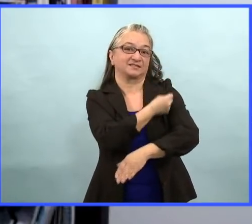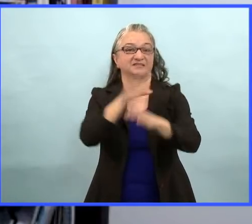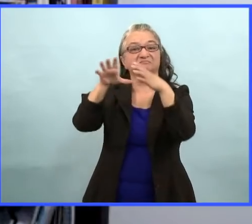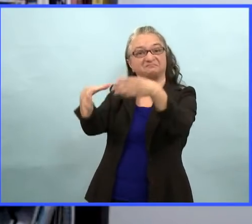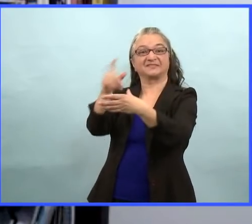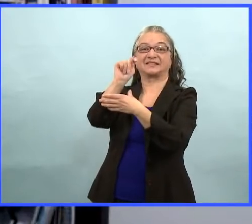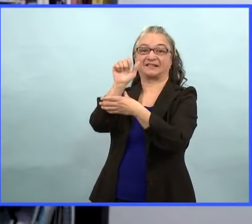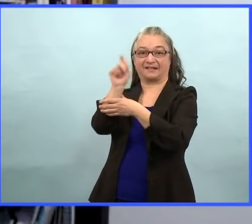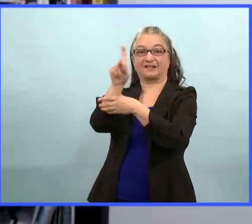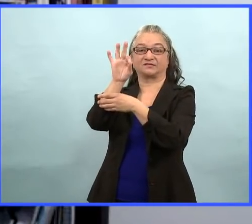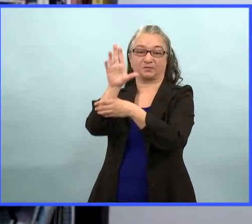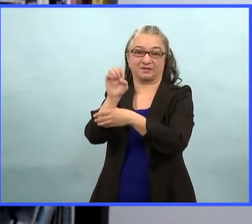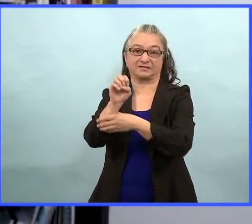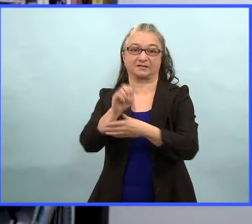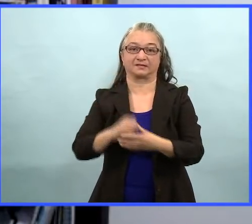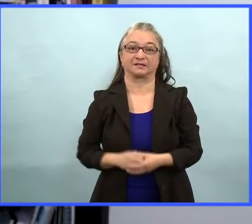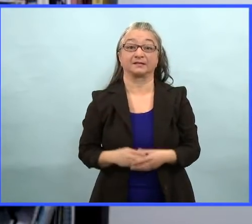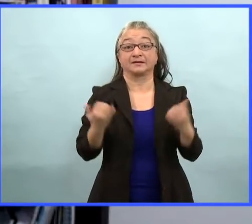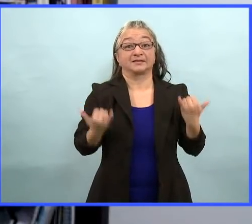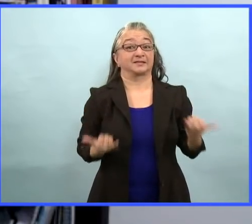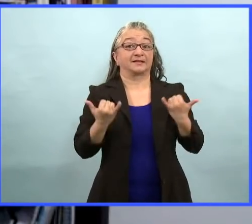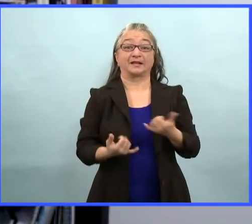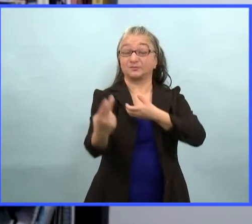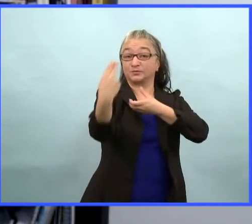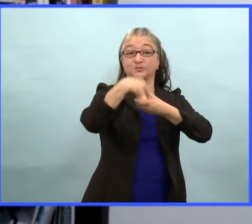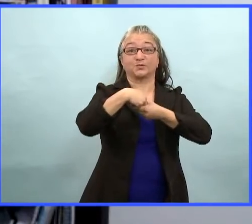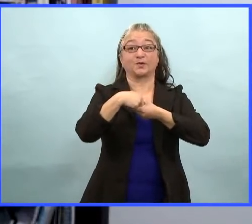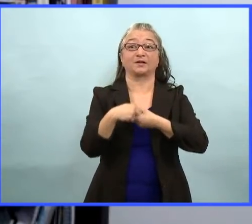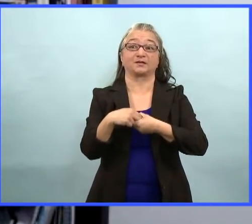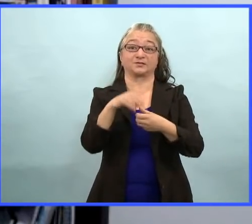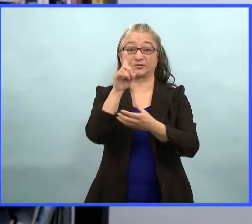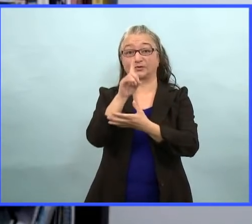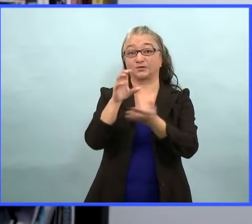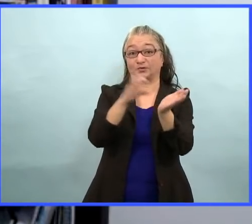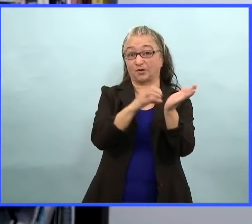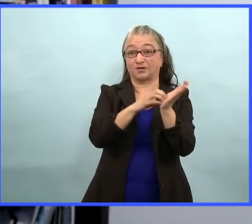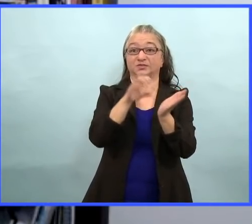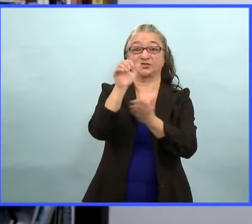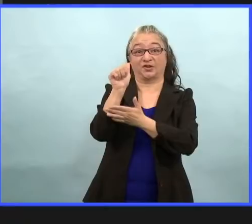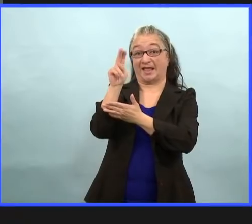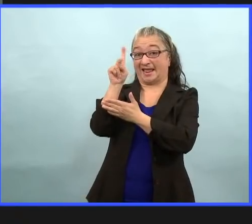by dr marcia anderson dr anderson is a medical officer of health with indigenous services canada